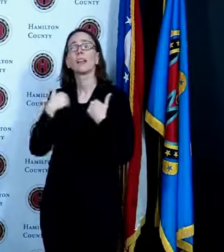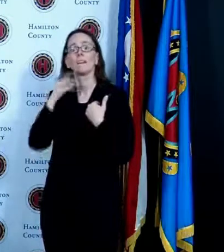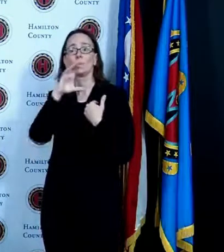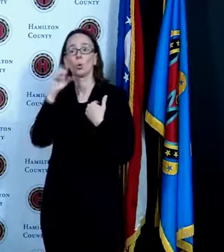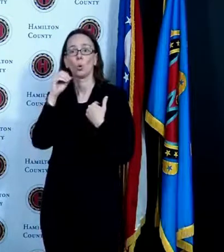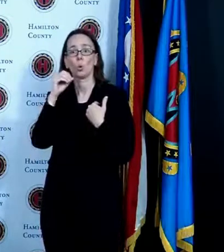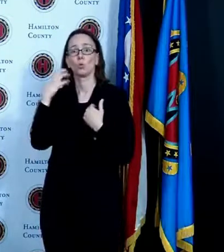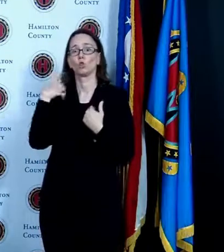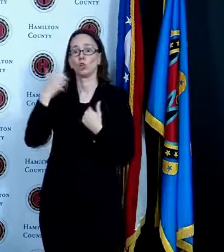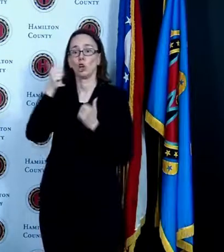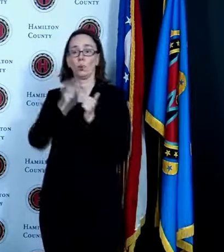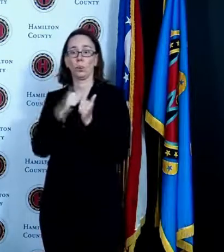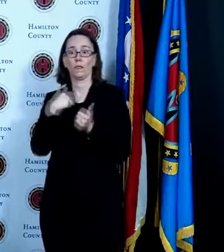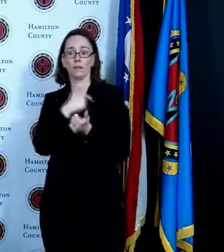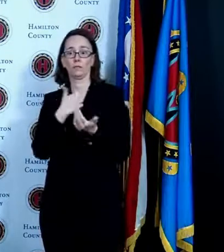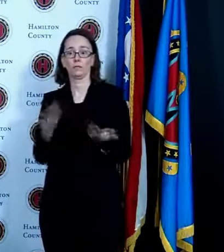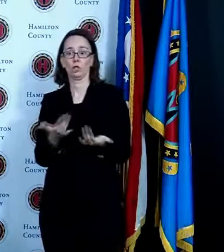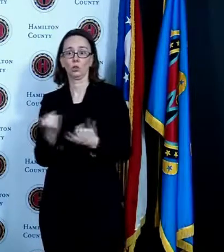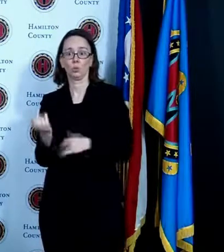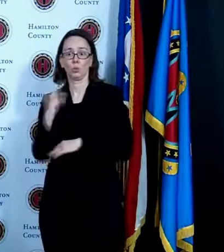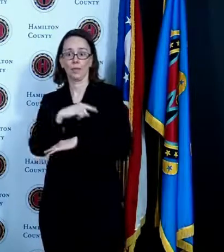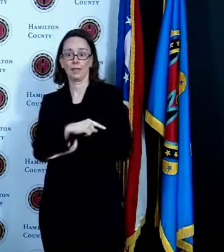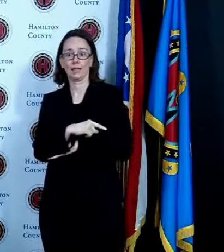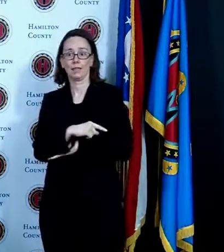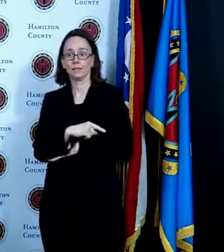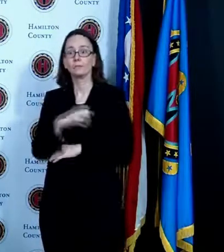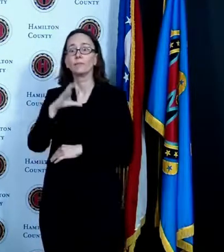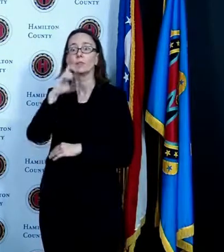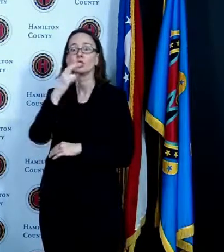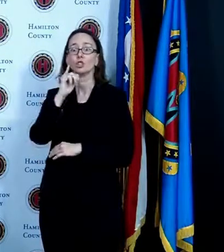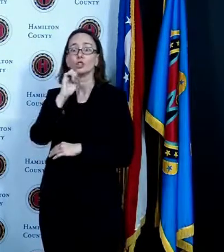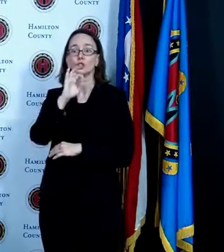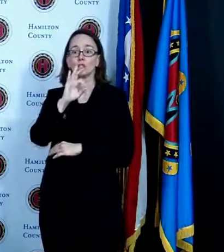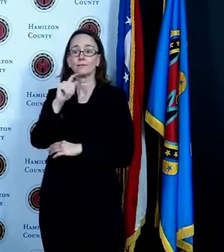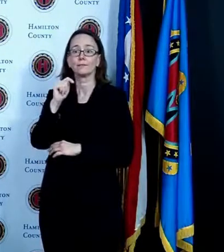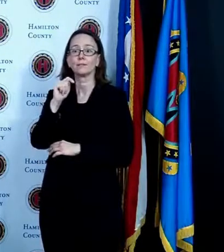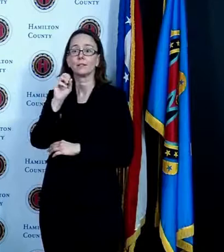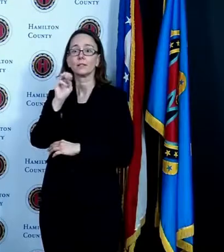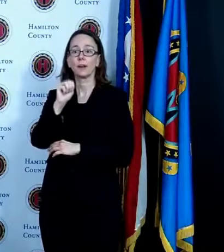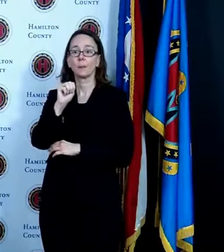seeing in Hamilton County related to overdoses it's concerning to say the